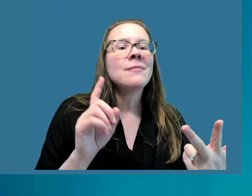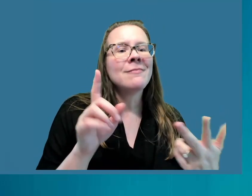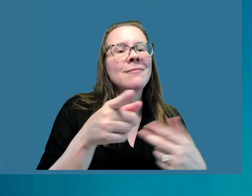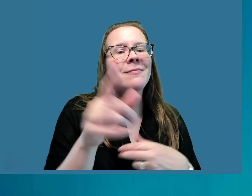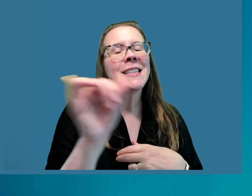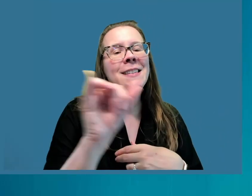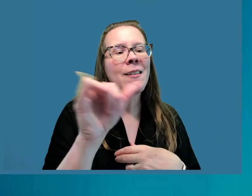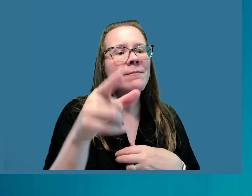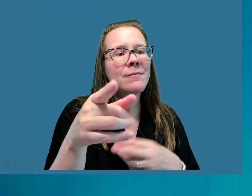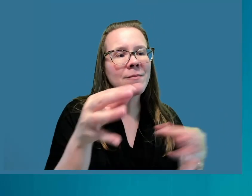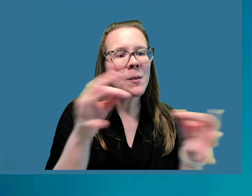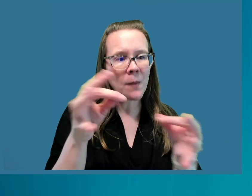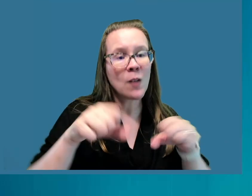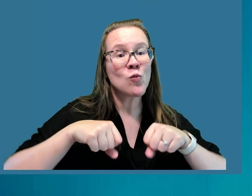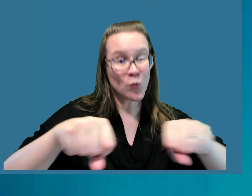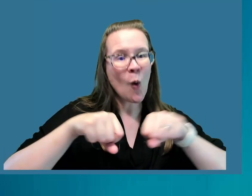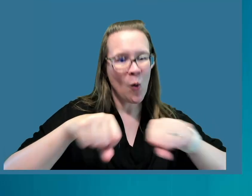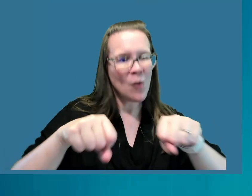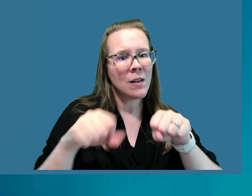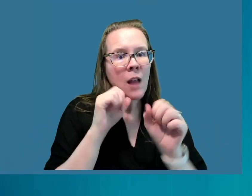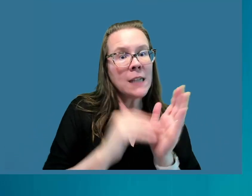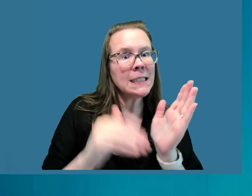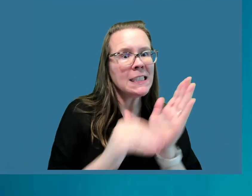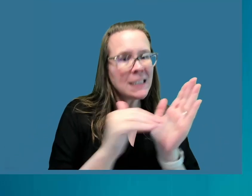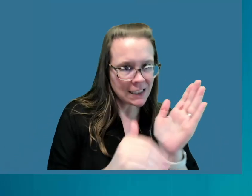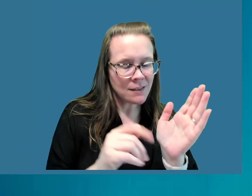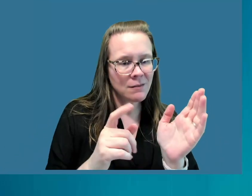angle that would make better use of it before setting it down and actually cutting it. And